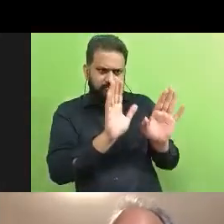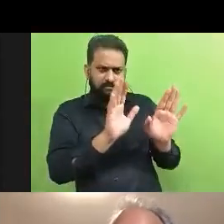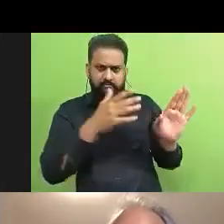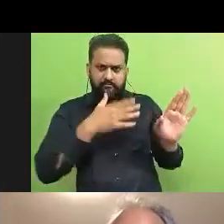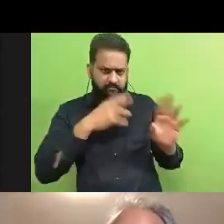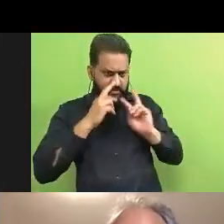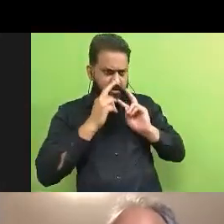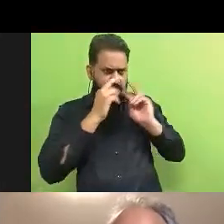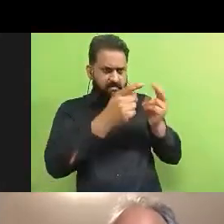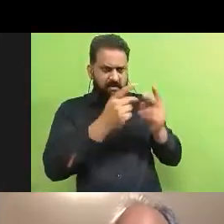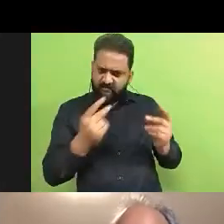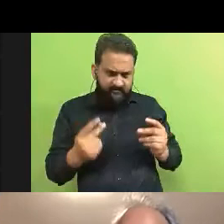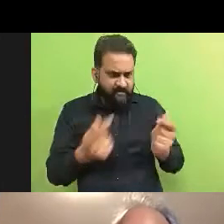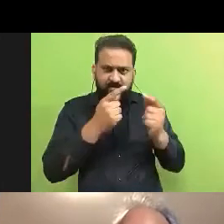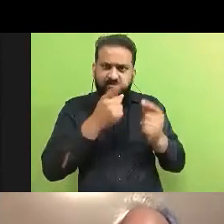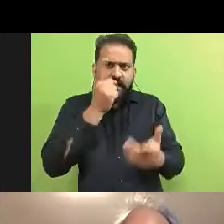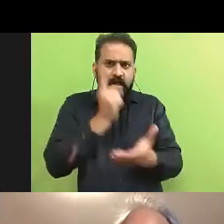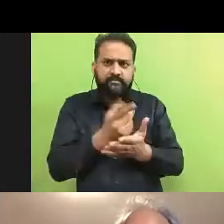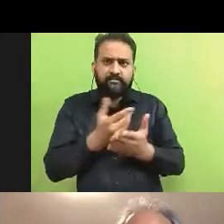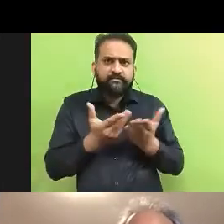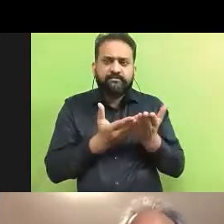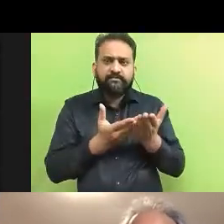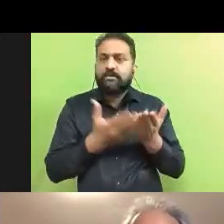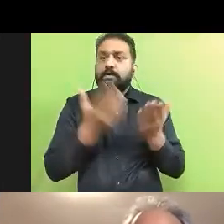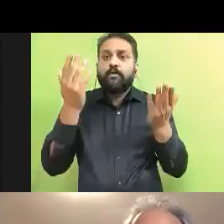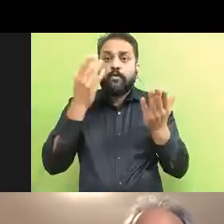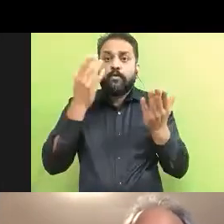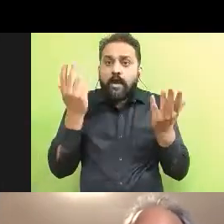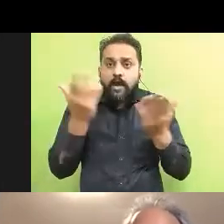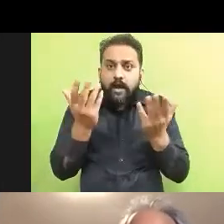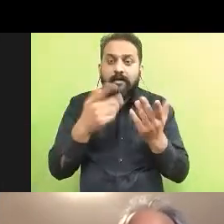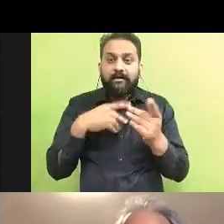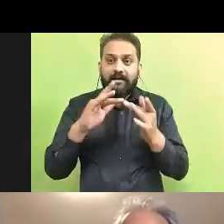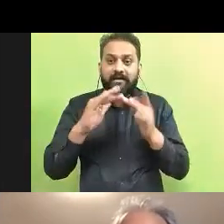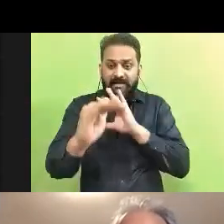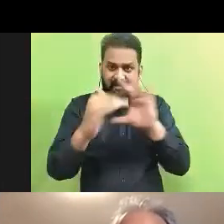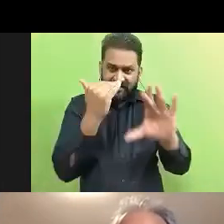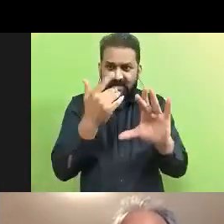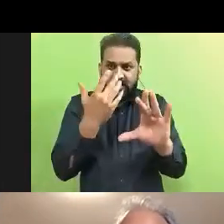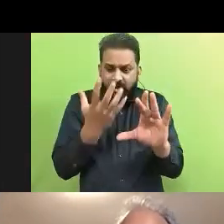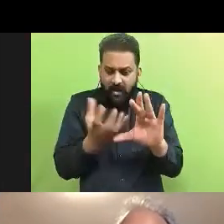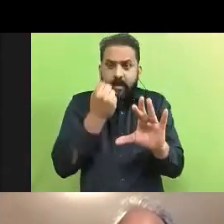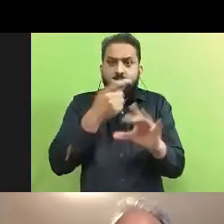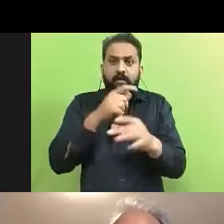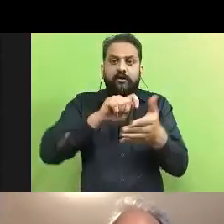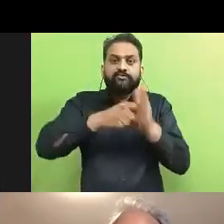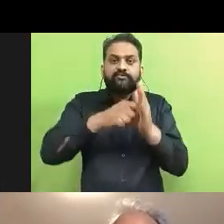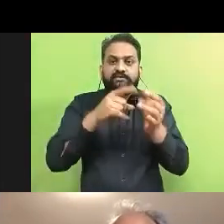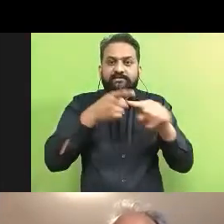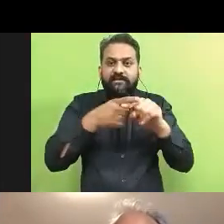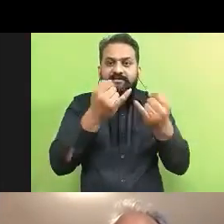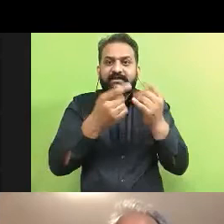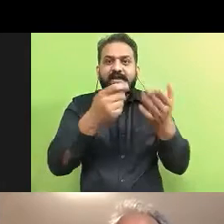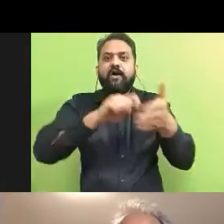immediately because i received the email during the holiday and the moment i went to office